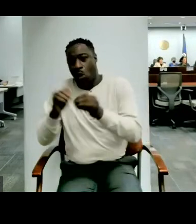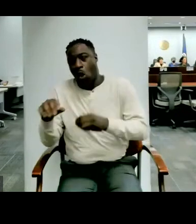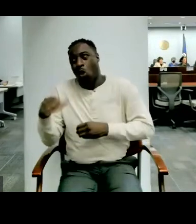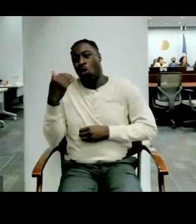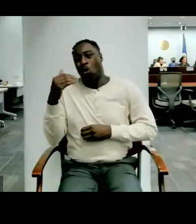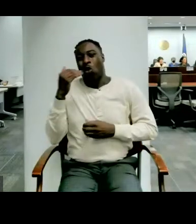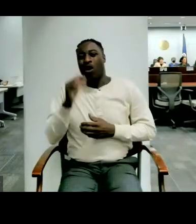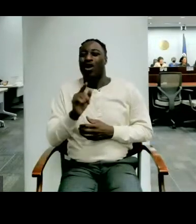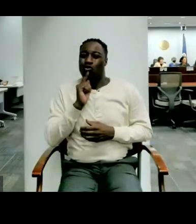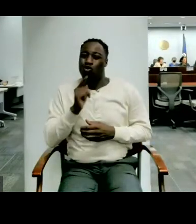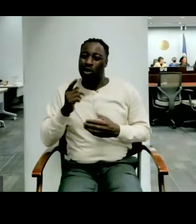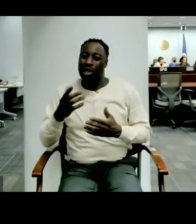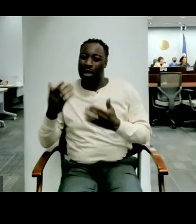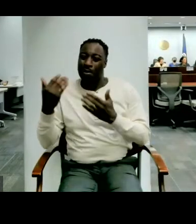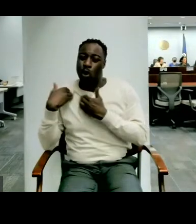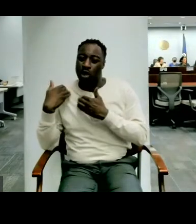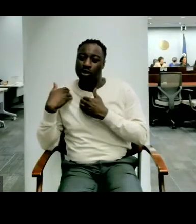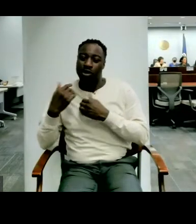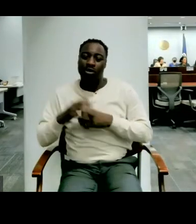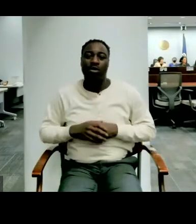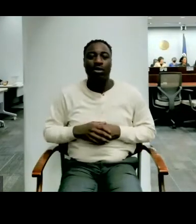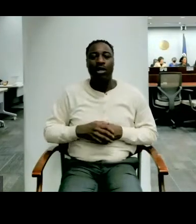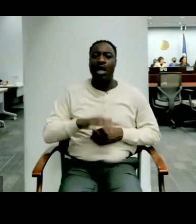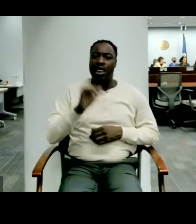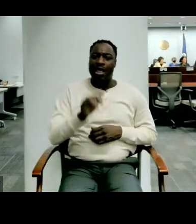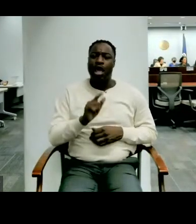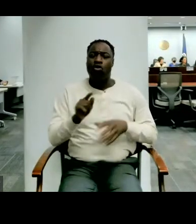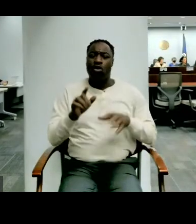Well, thank you I think you make a really important point I think HR professionals,